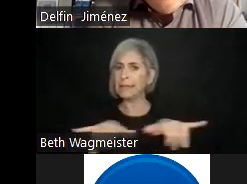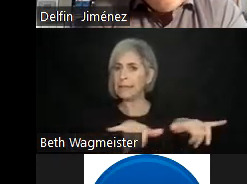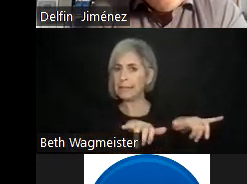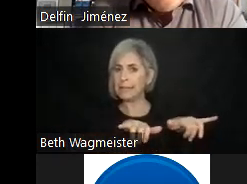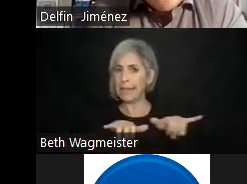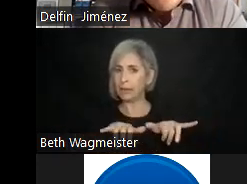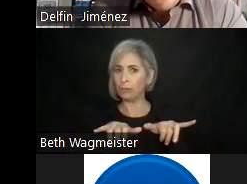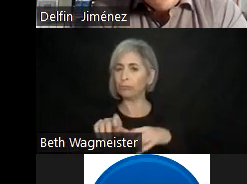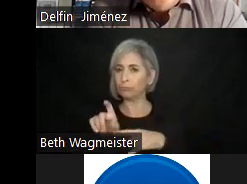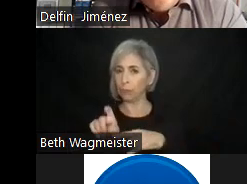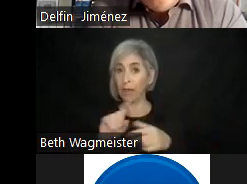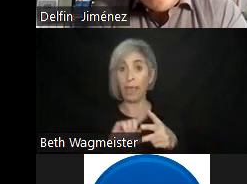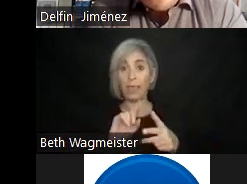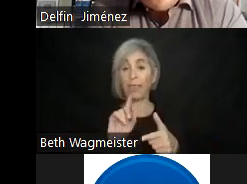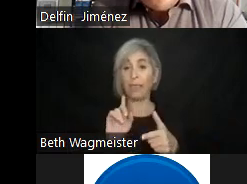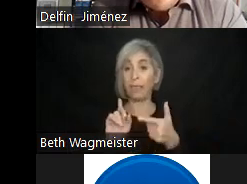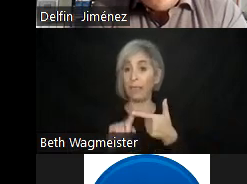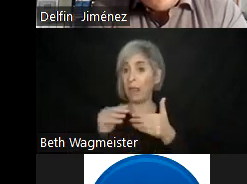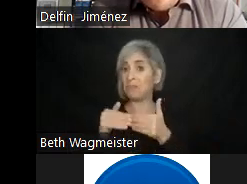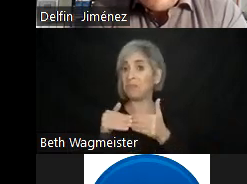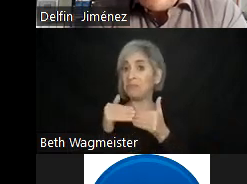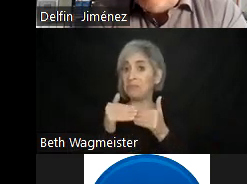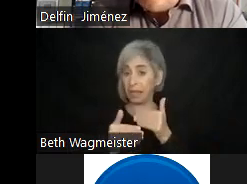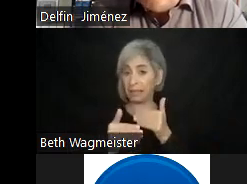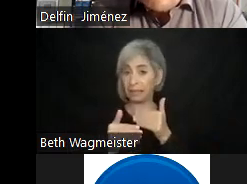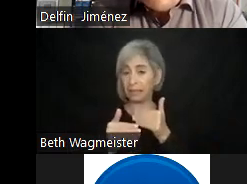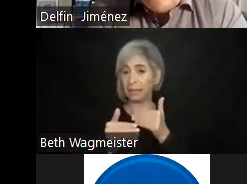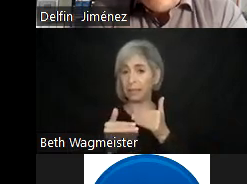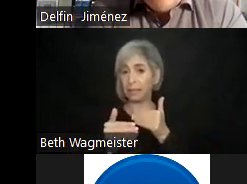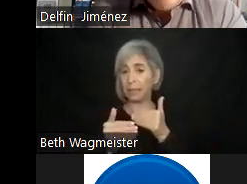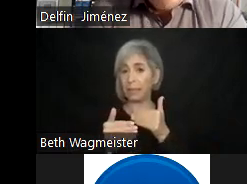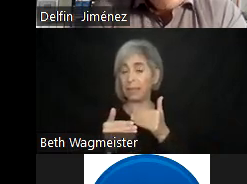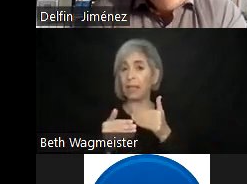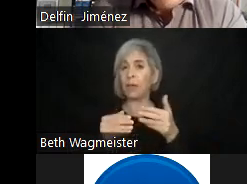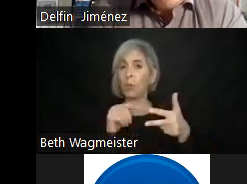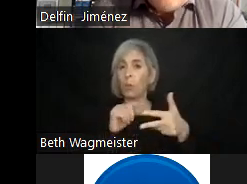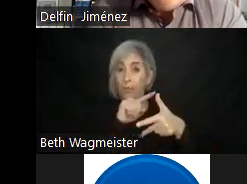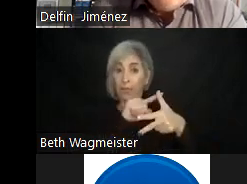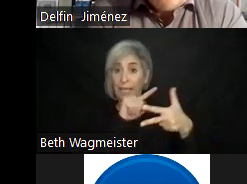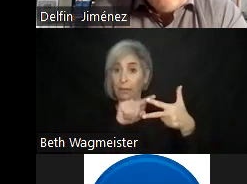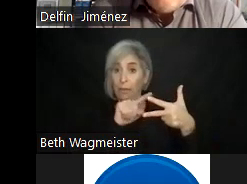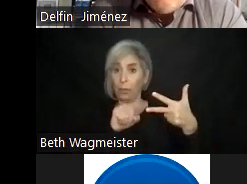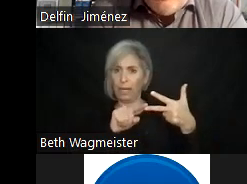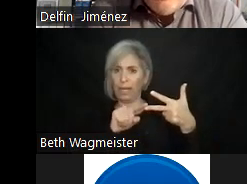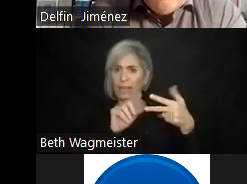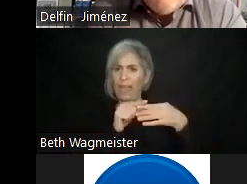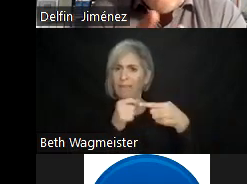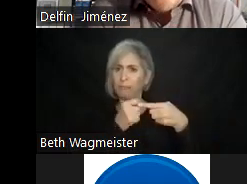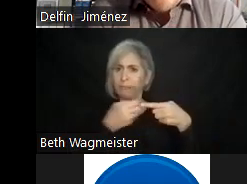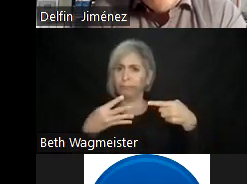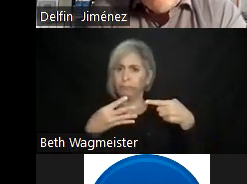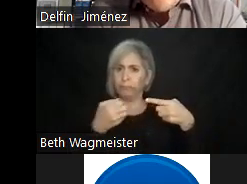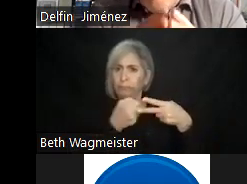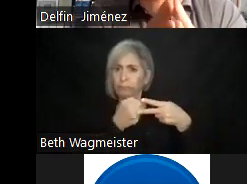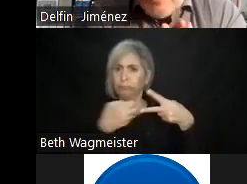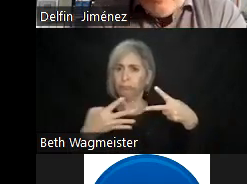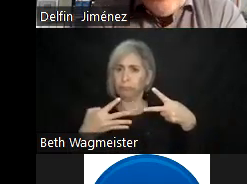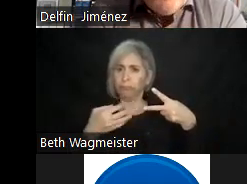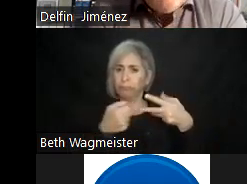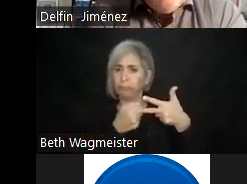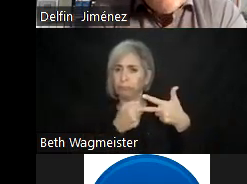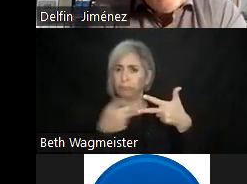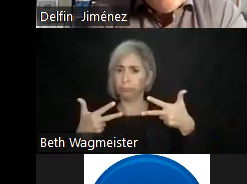And then inside of them there are different types of requirements. There are basic considerations